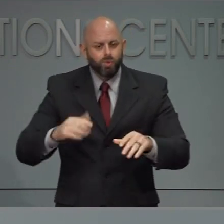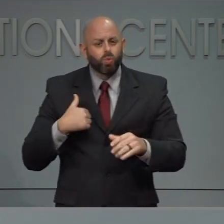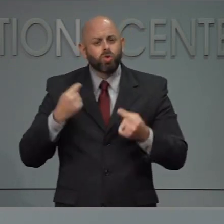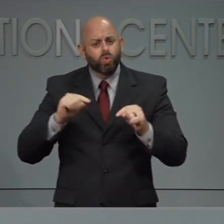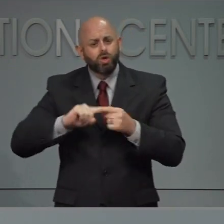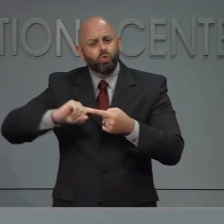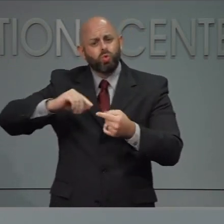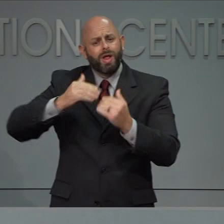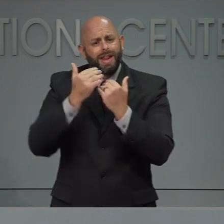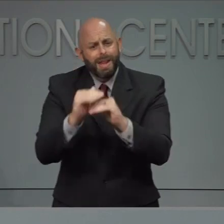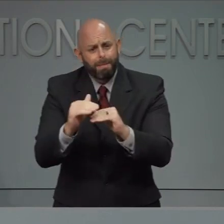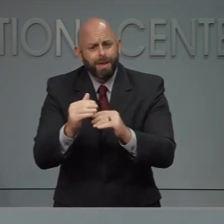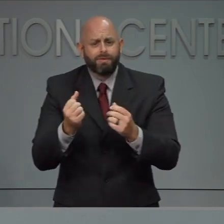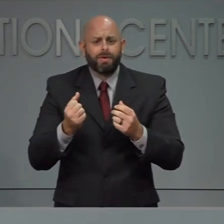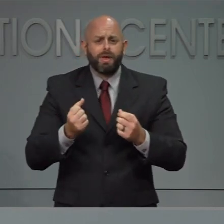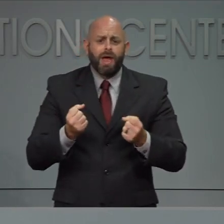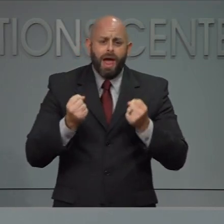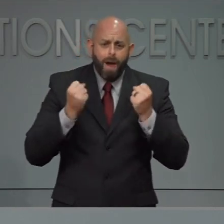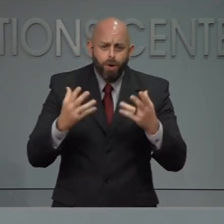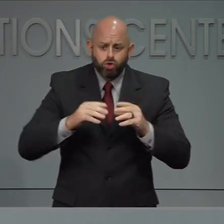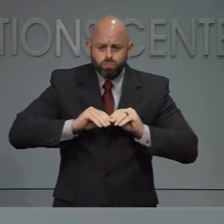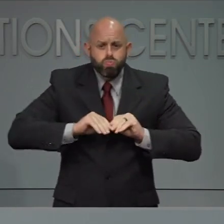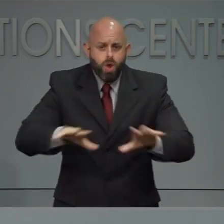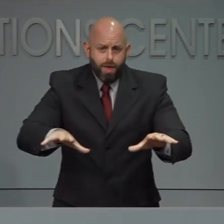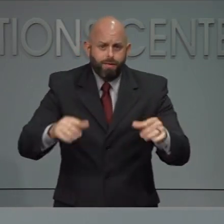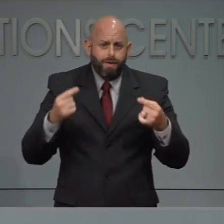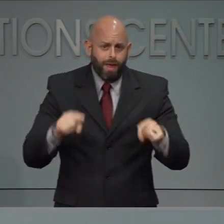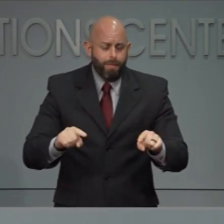CUT DOWN ON THE NUMBER OF ACTIVITIES THAT FOLKS DO THAT